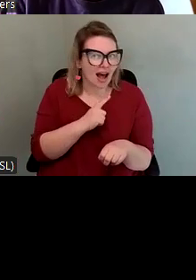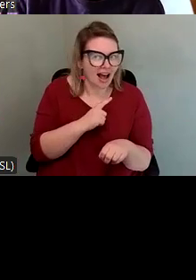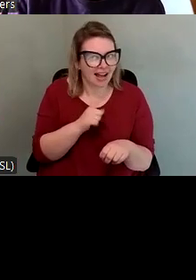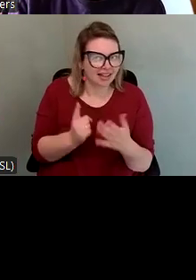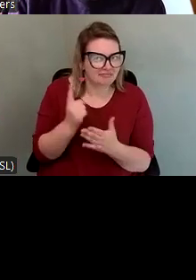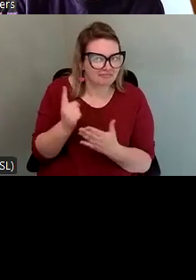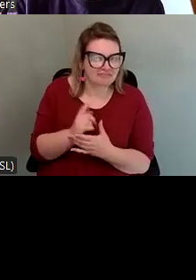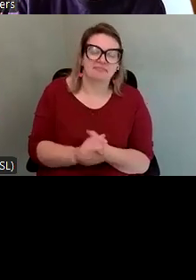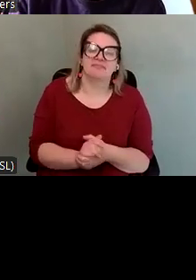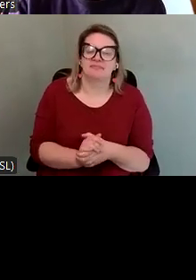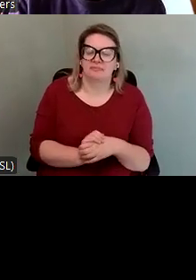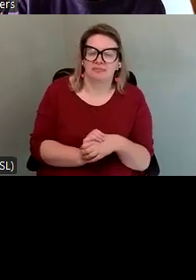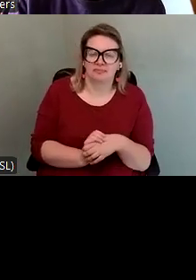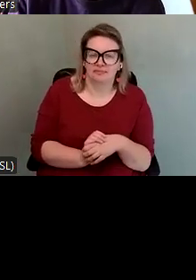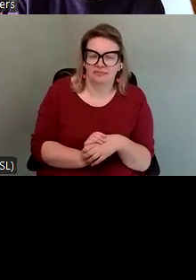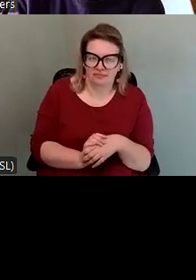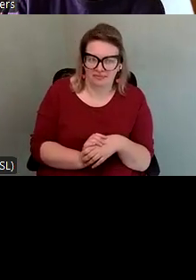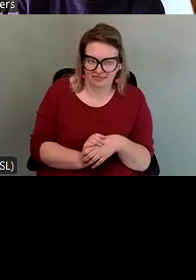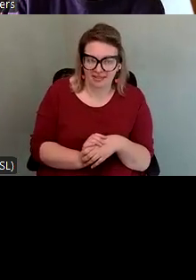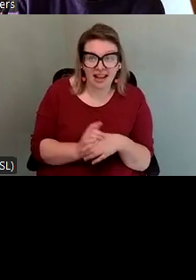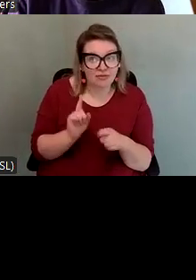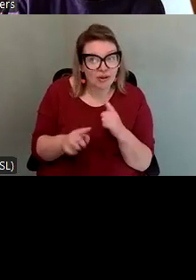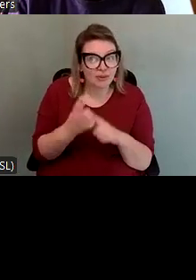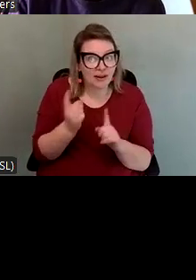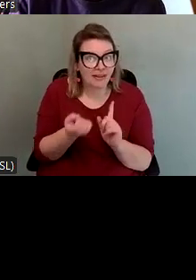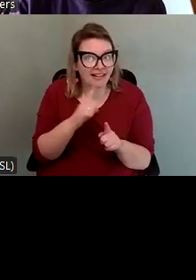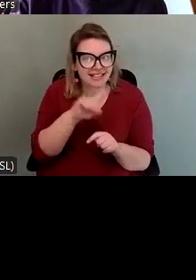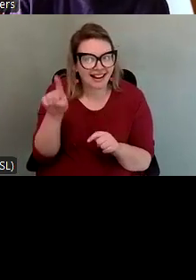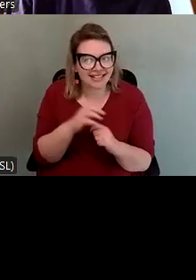and maybe get to the answer of some of those things as well.